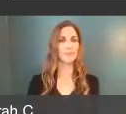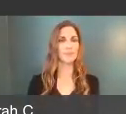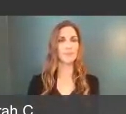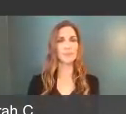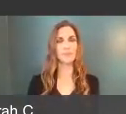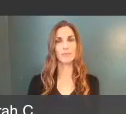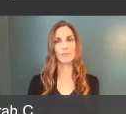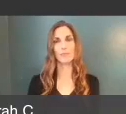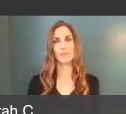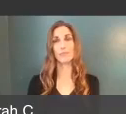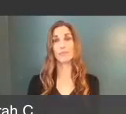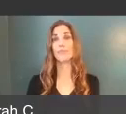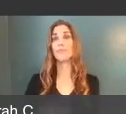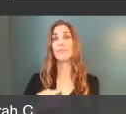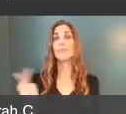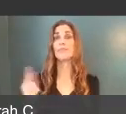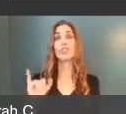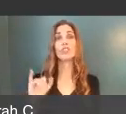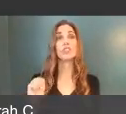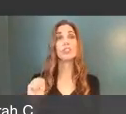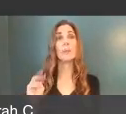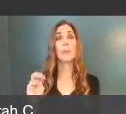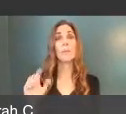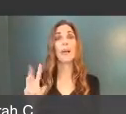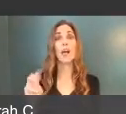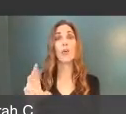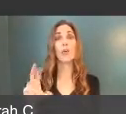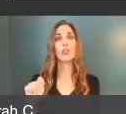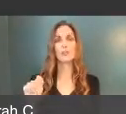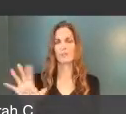[Staff] Next we'll go to Jim Melwert. [Reporter] Really quick question. When you're talking about the